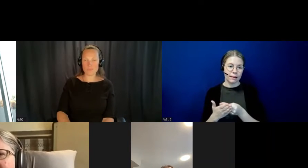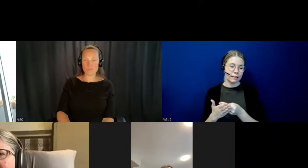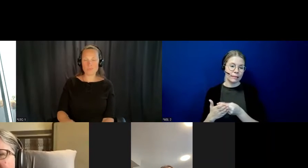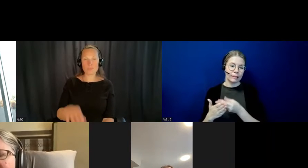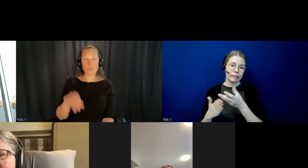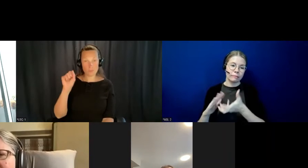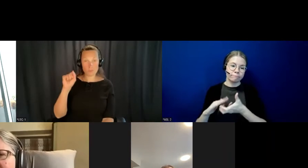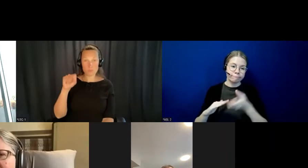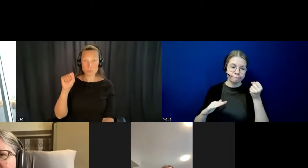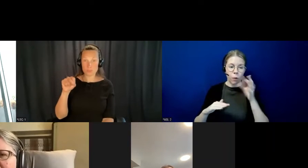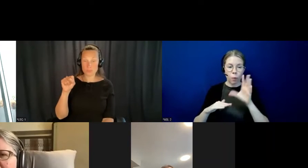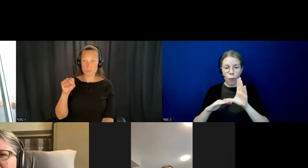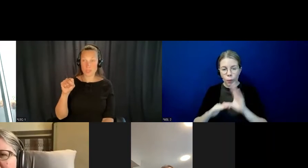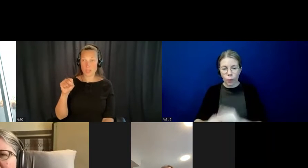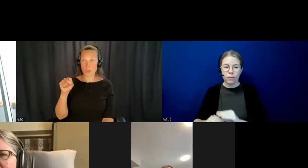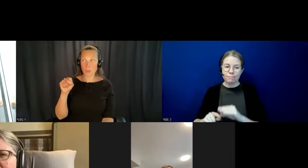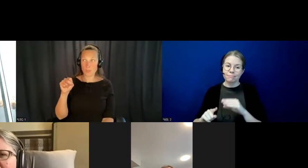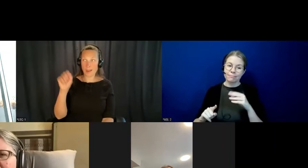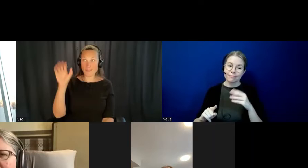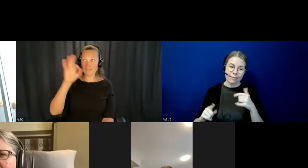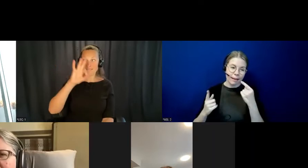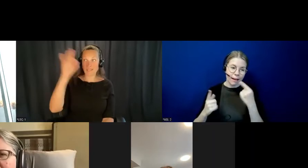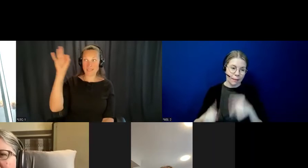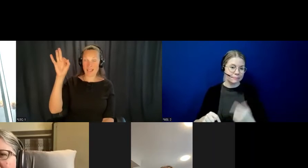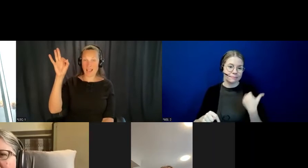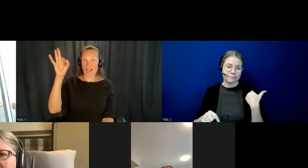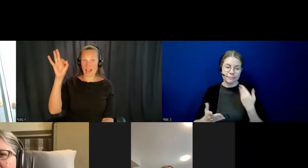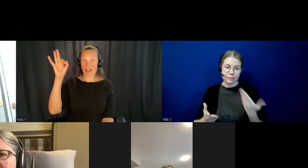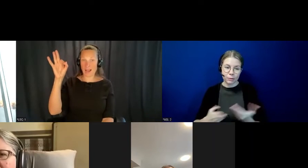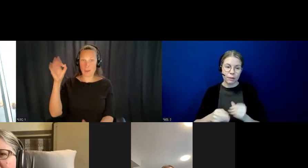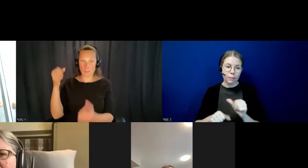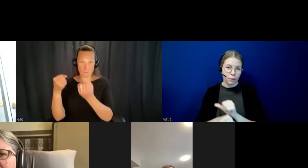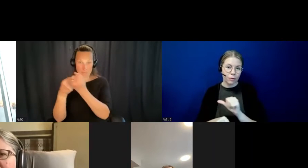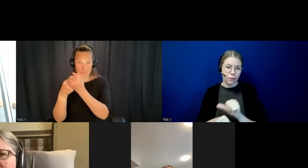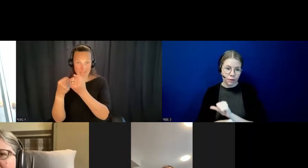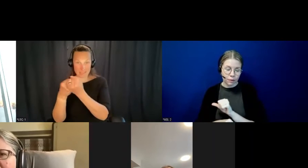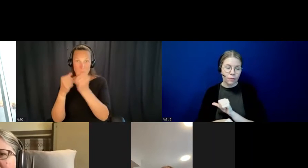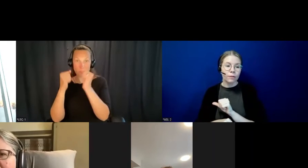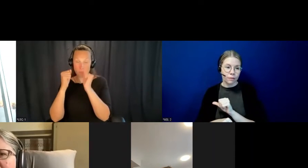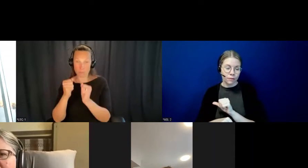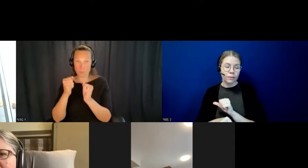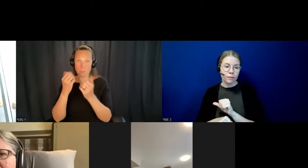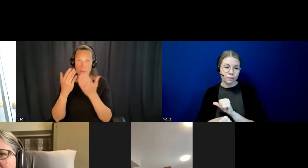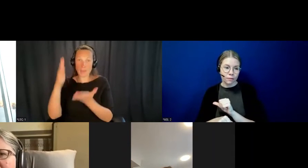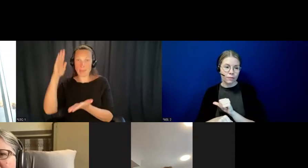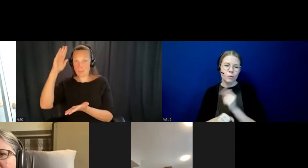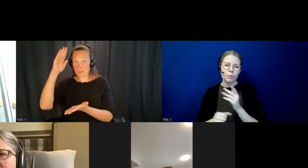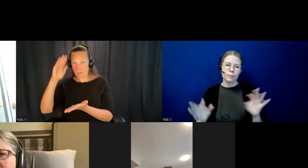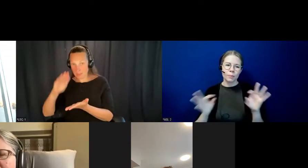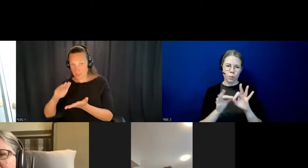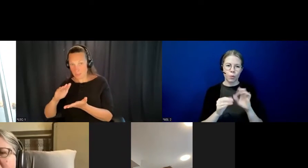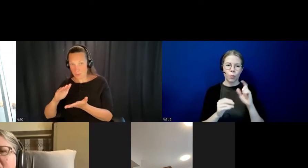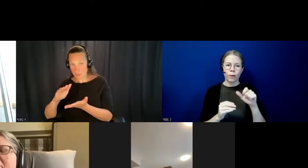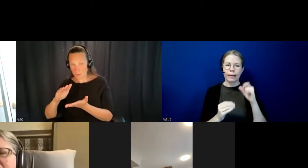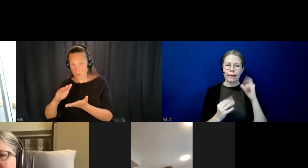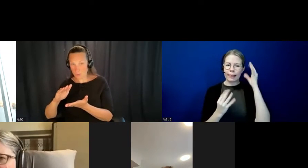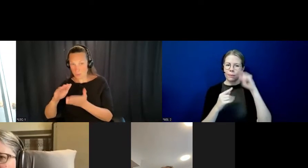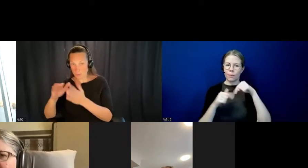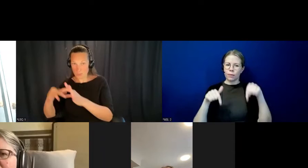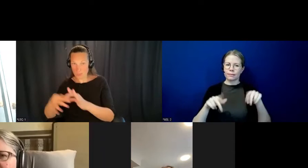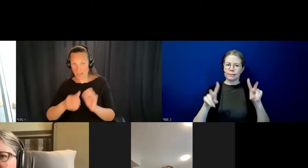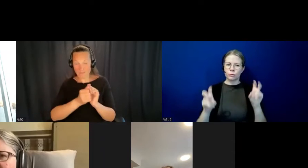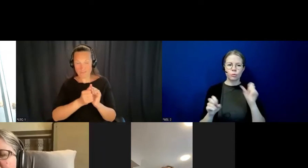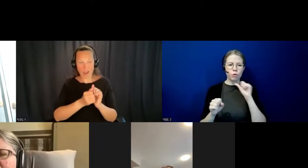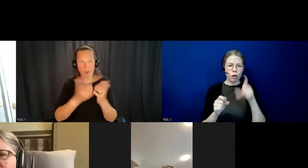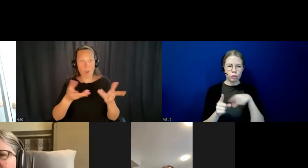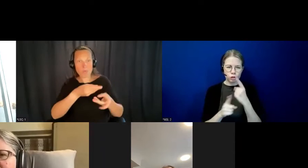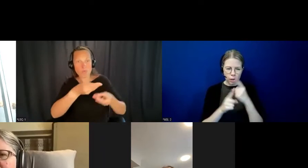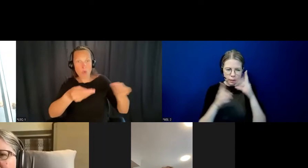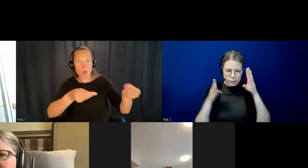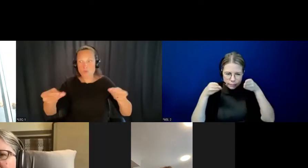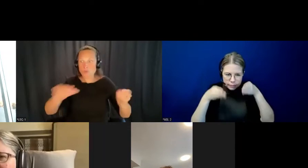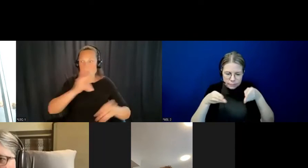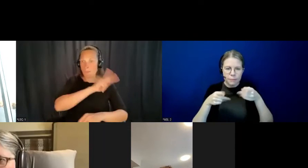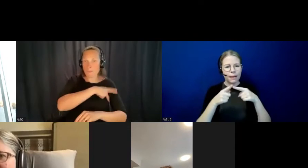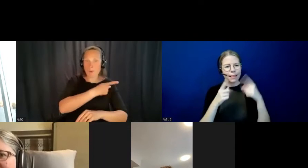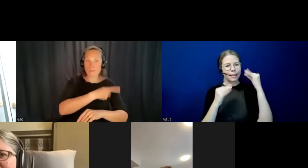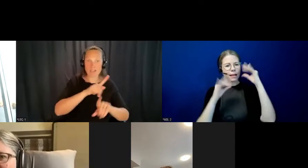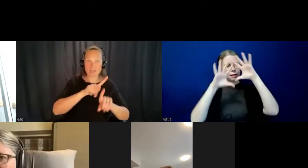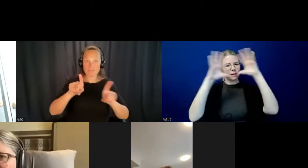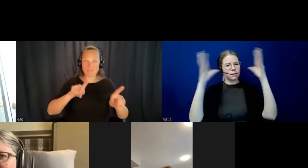WE HAVE TO LOOK AT THE WHOLE - WE HAVE TO LOOK AT THIS ISSUE. WE'RE TRYING TO END POVERTY